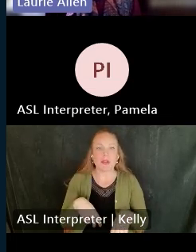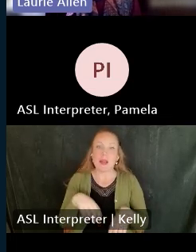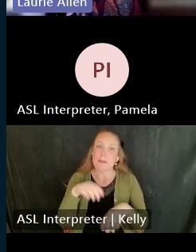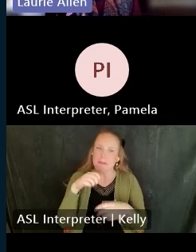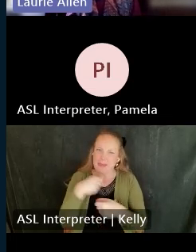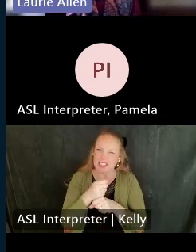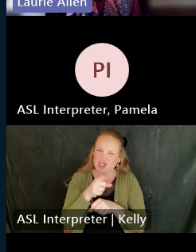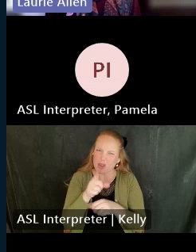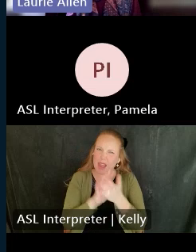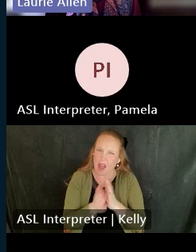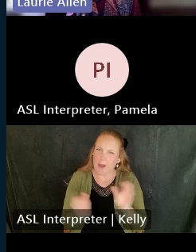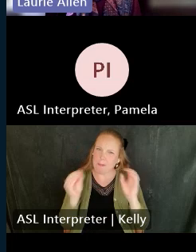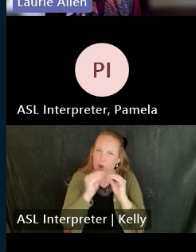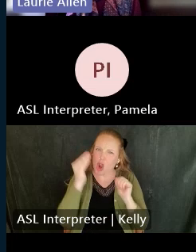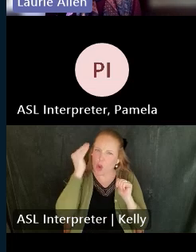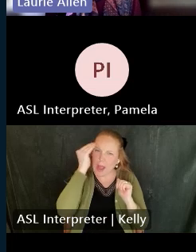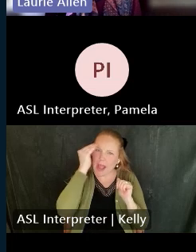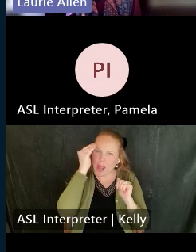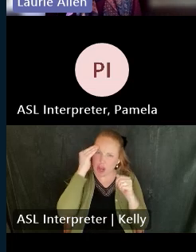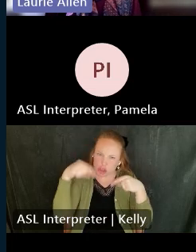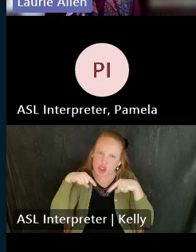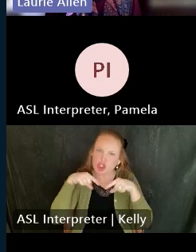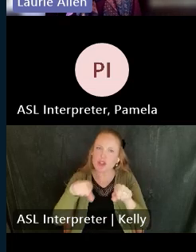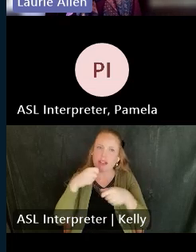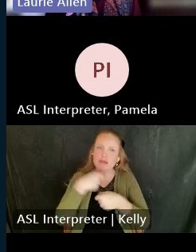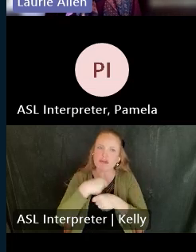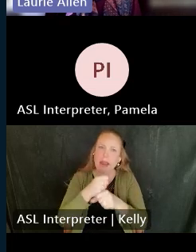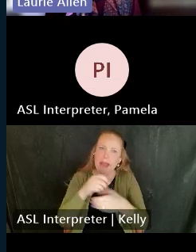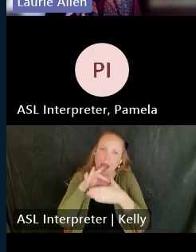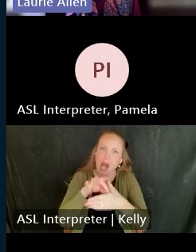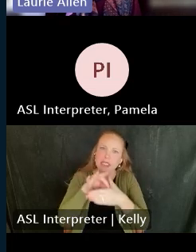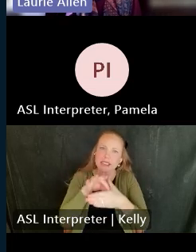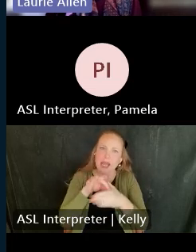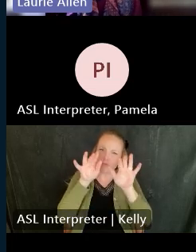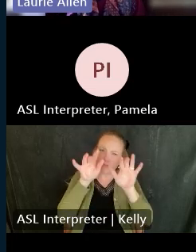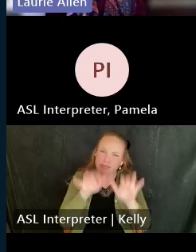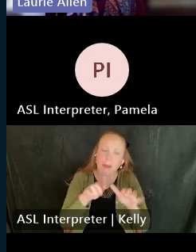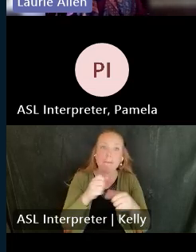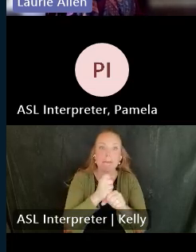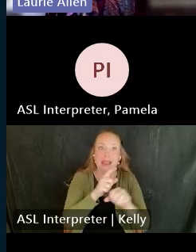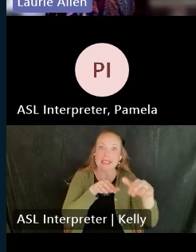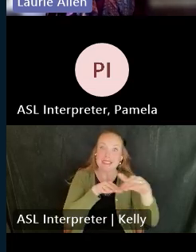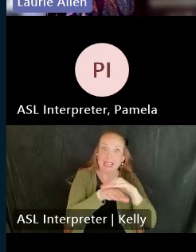as we're creating content, to create it accessibly from the beginning. It's kind of like how we build products.